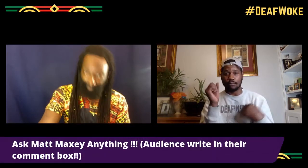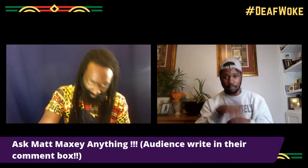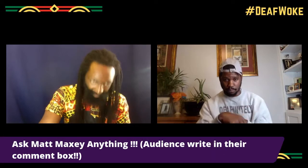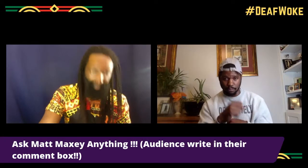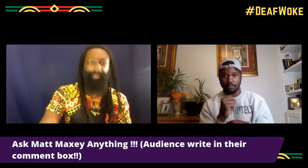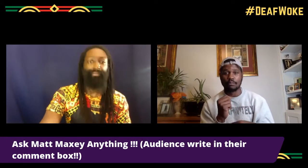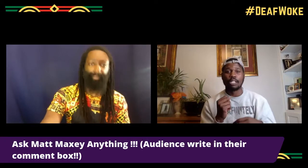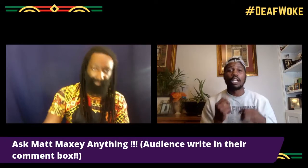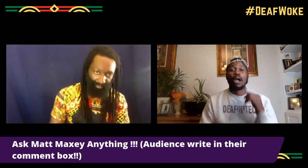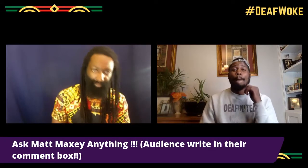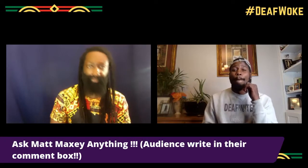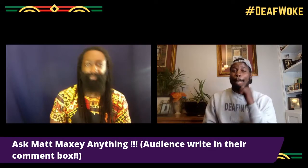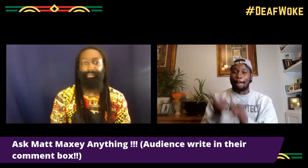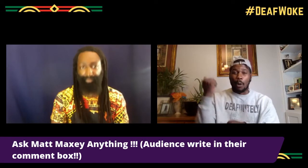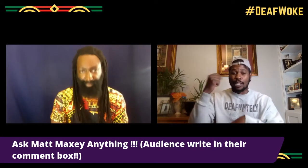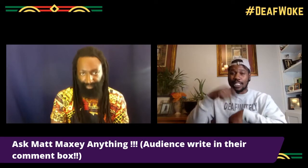you know, the artists have power.